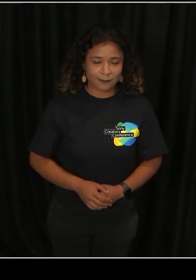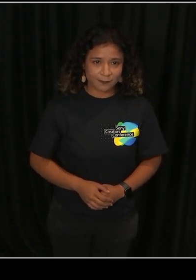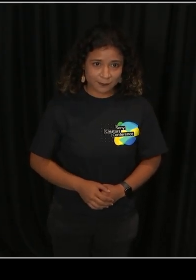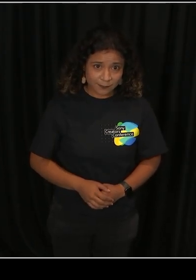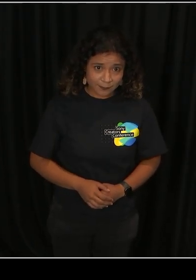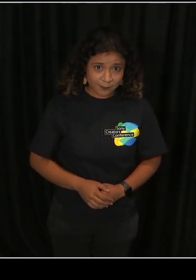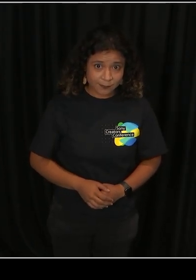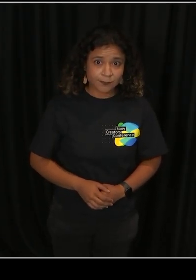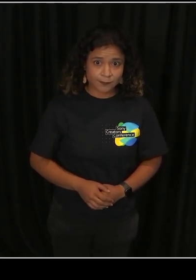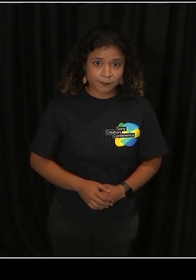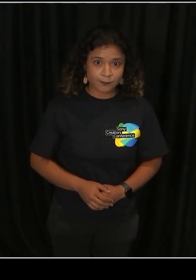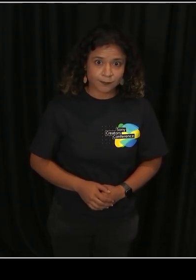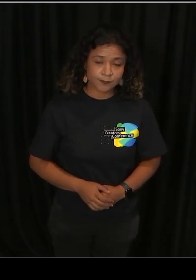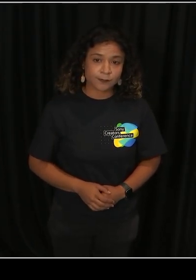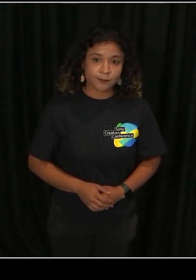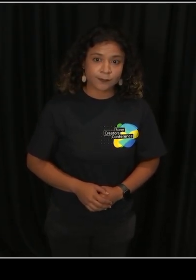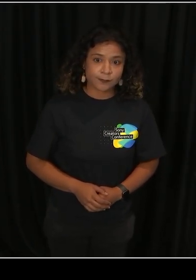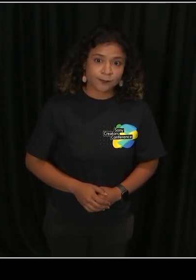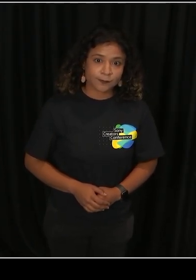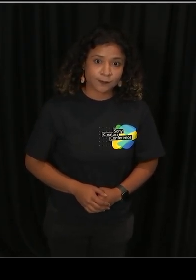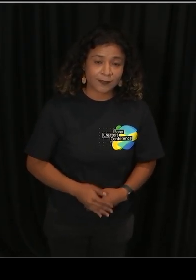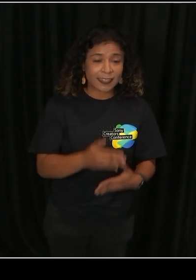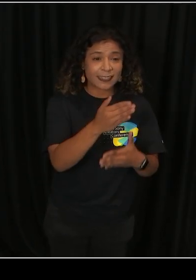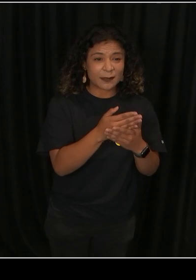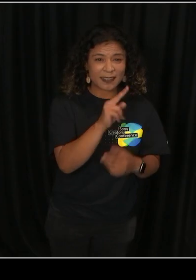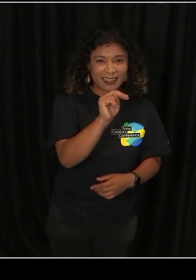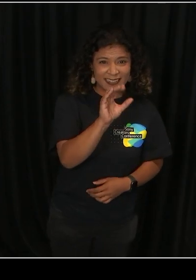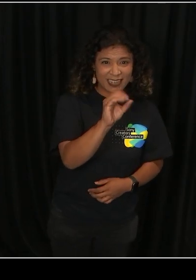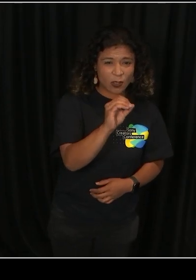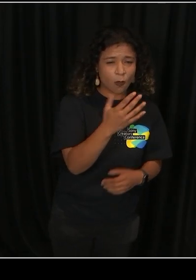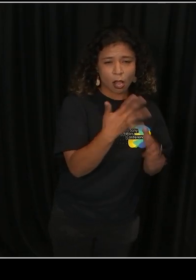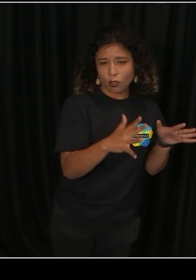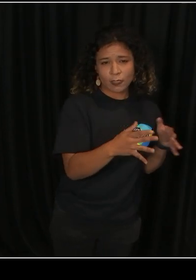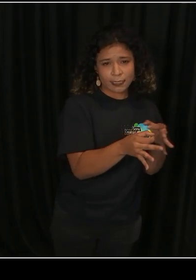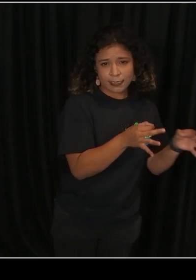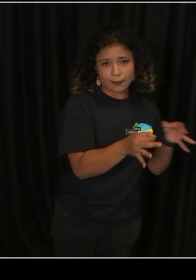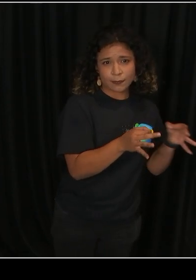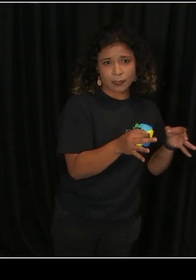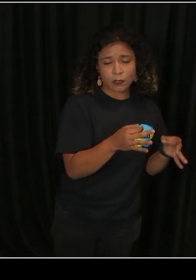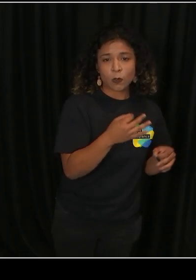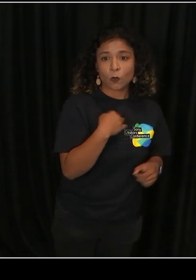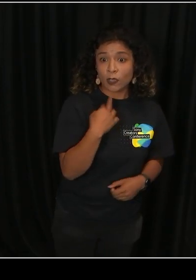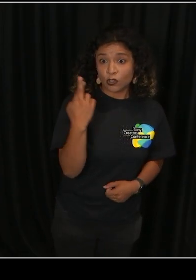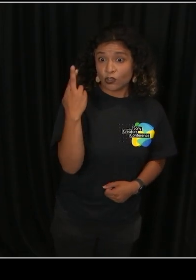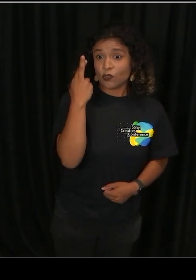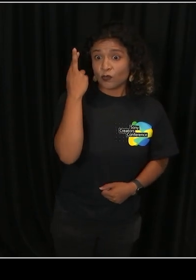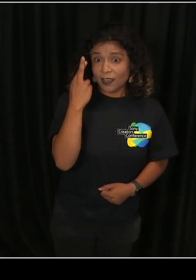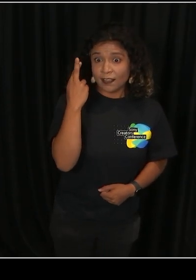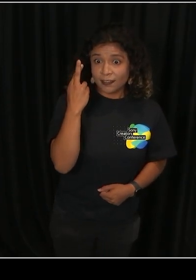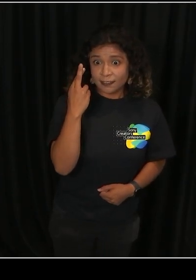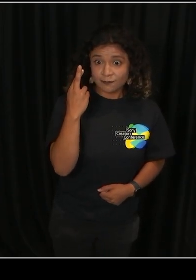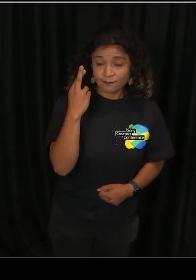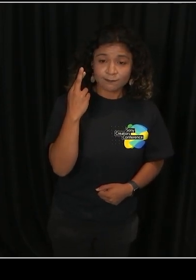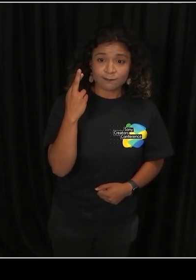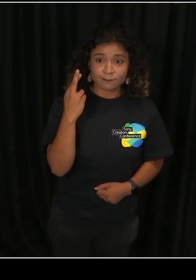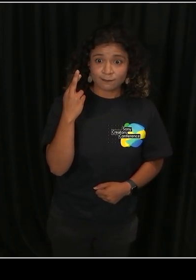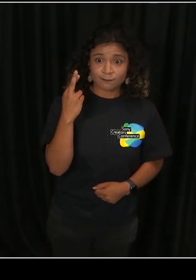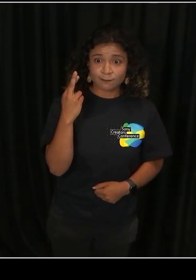So and as Sam and Nico explained, we can realize the CG recreation of football matches